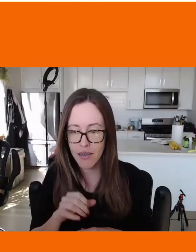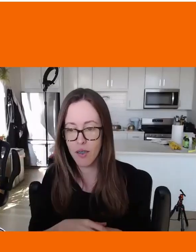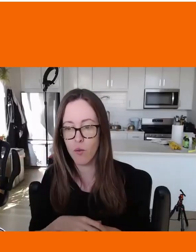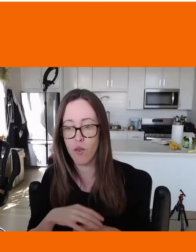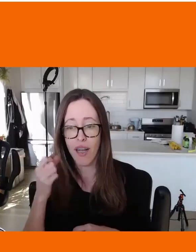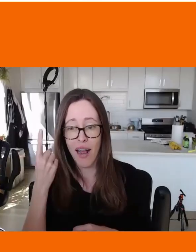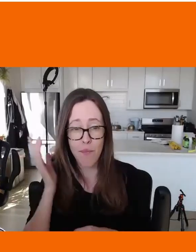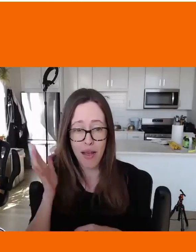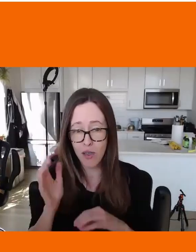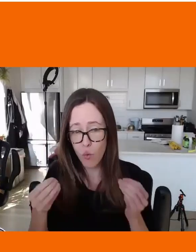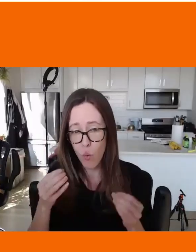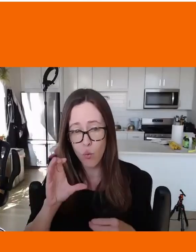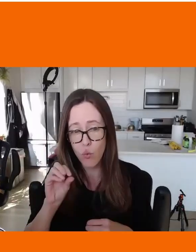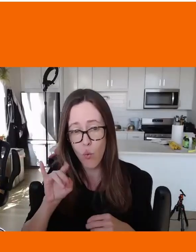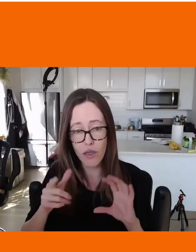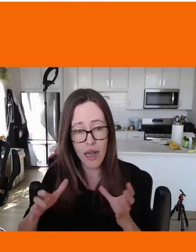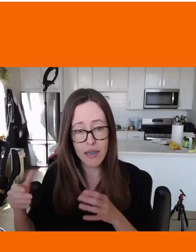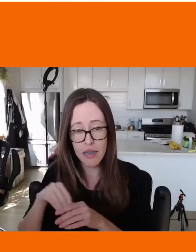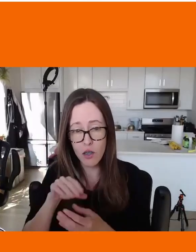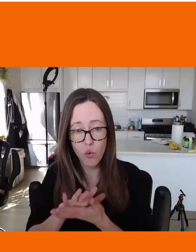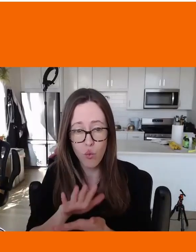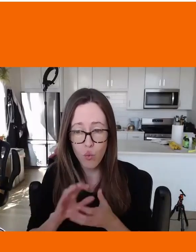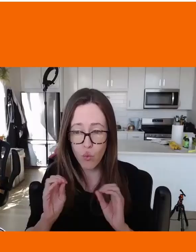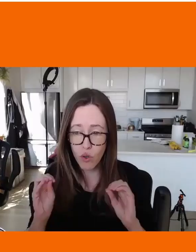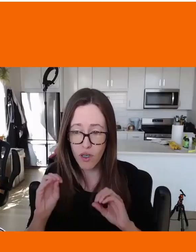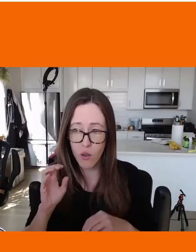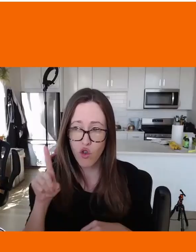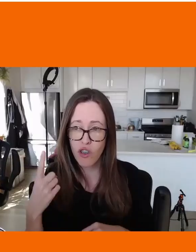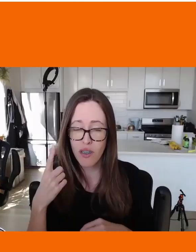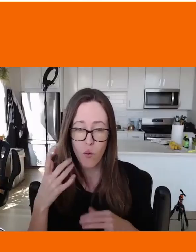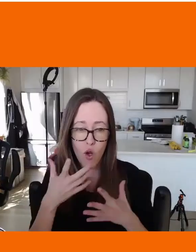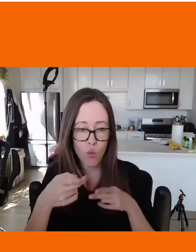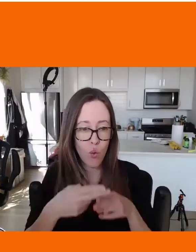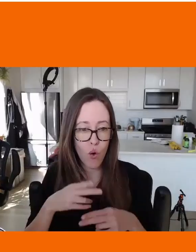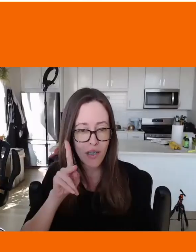just to be able to make pretty websites for myself. Back then, there were no coding classes in school. There was nothing like that.